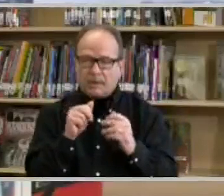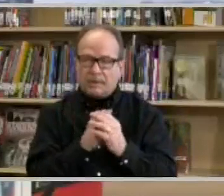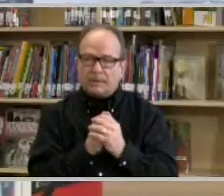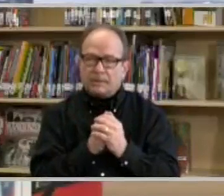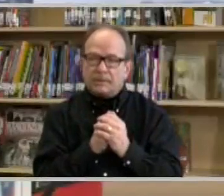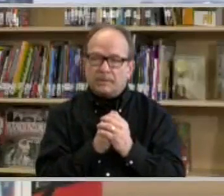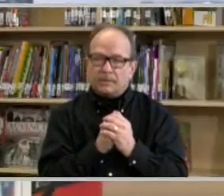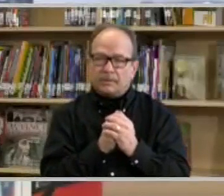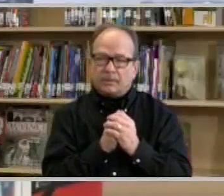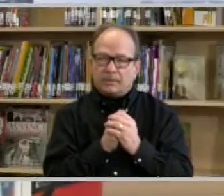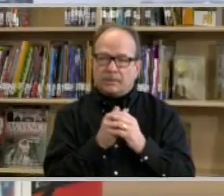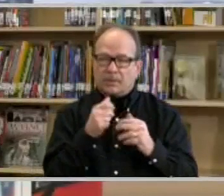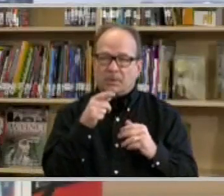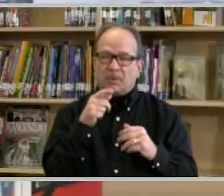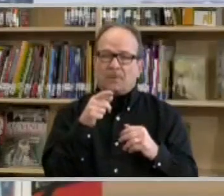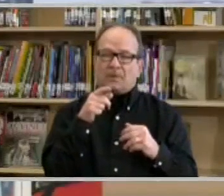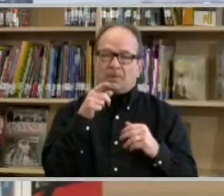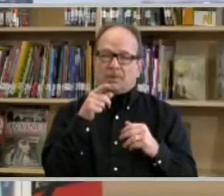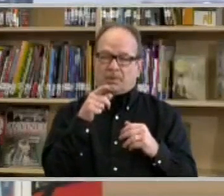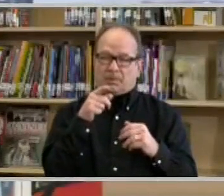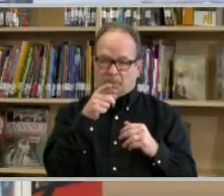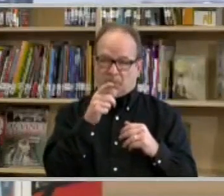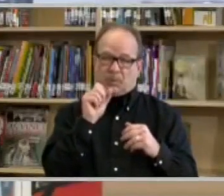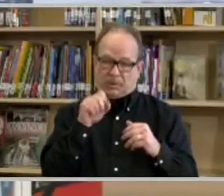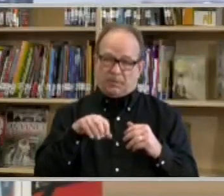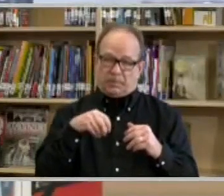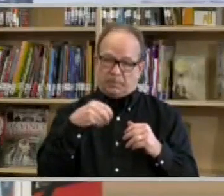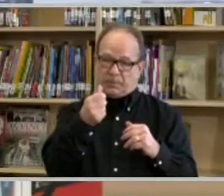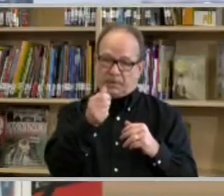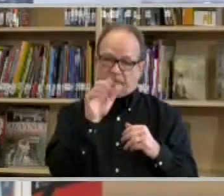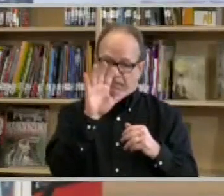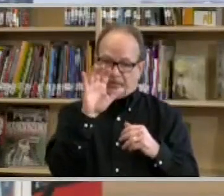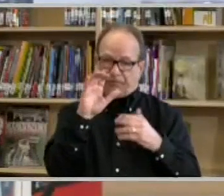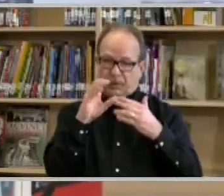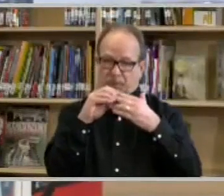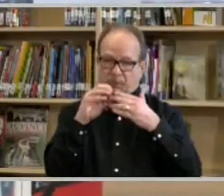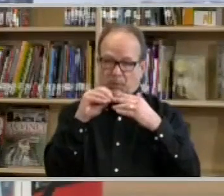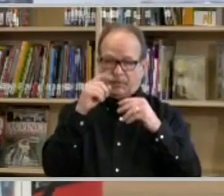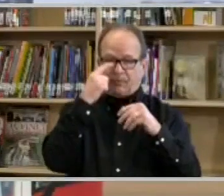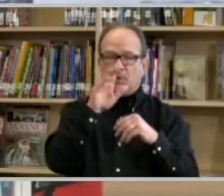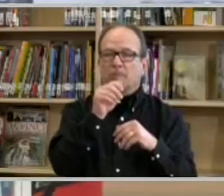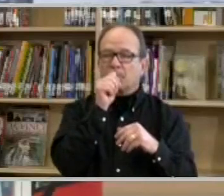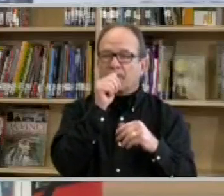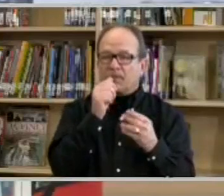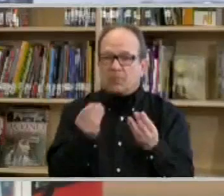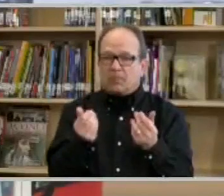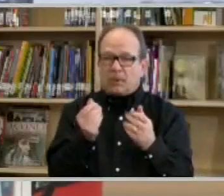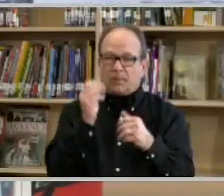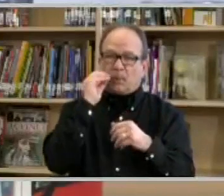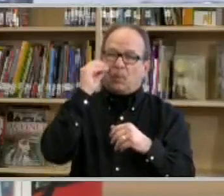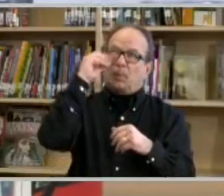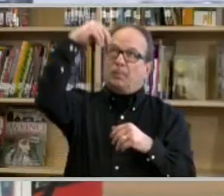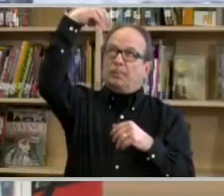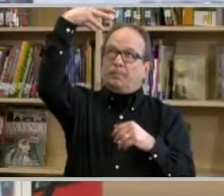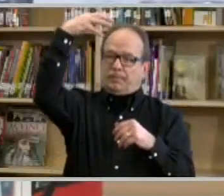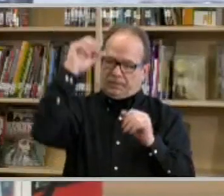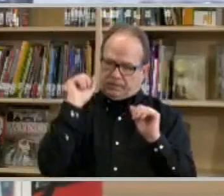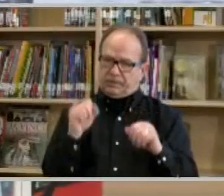WHERE THE CITY WILL REIMBURSEMENT YOU $500 FOR SECURITY CAMERAS THAT YOU